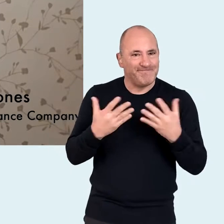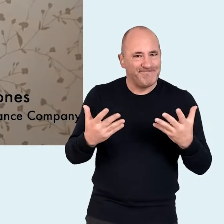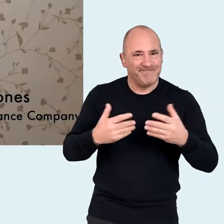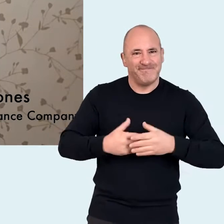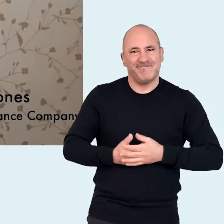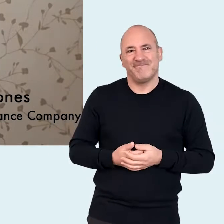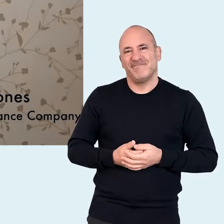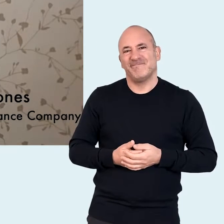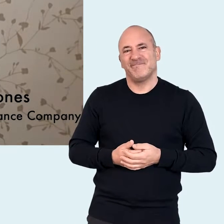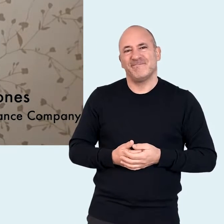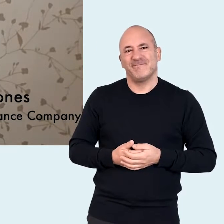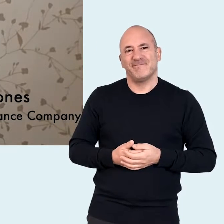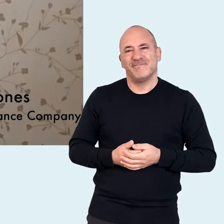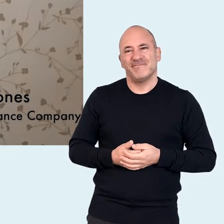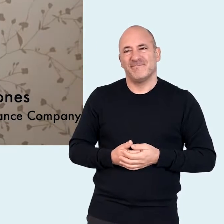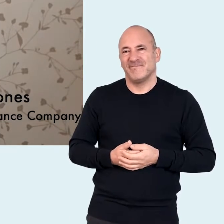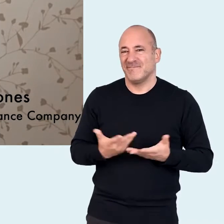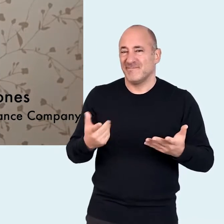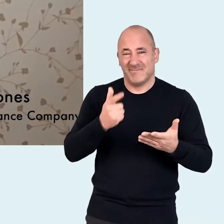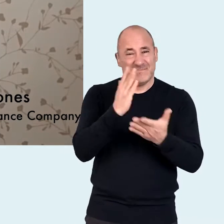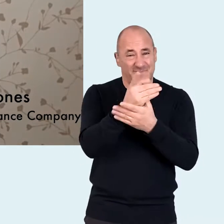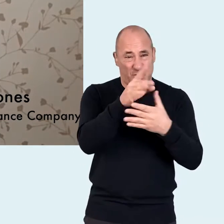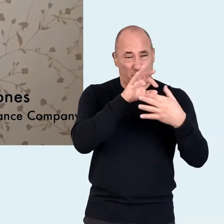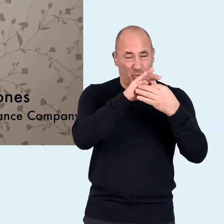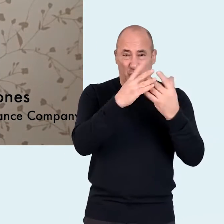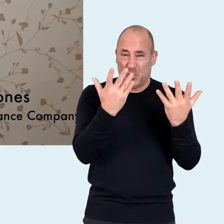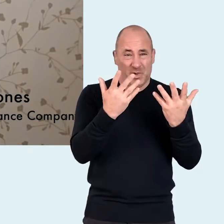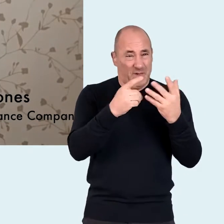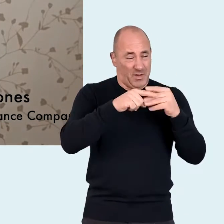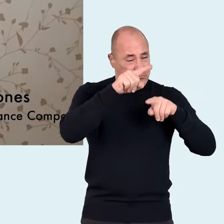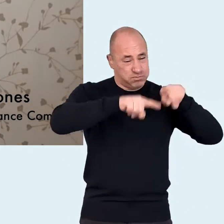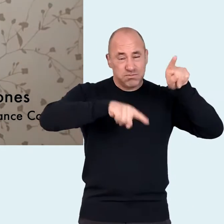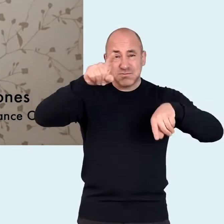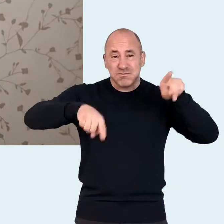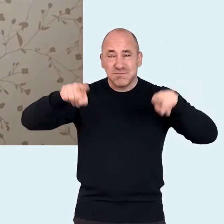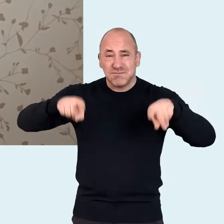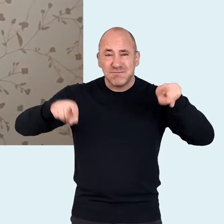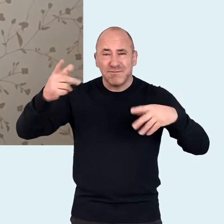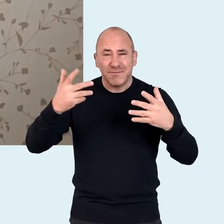an inclusive practice. Because you're working with so many diverse people, there's so much